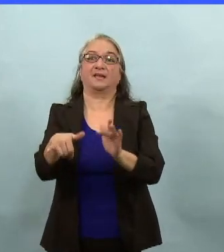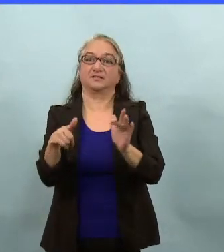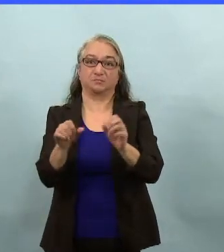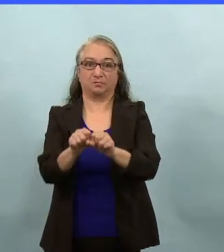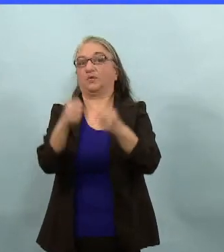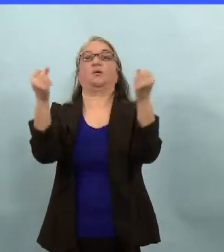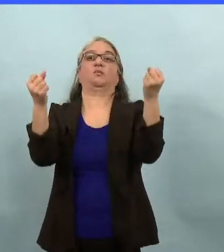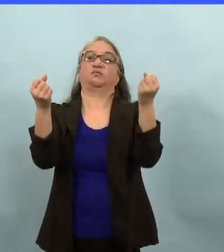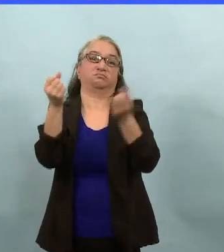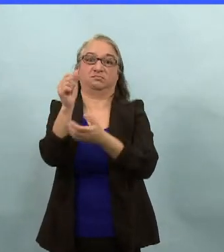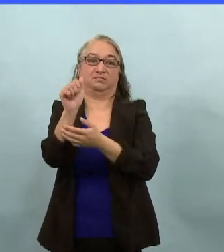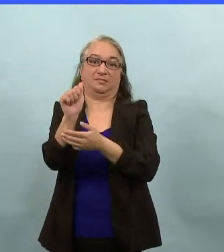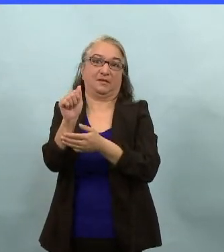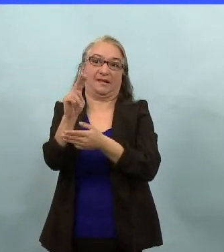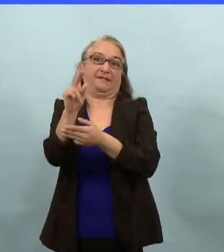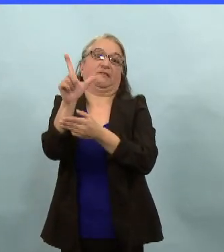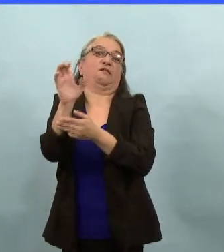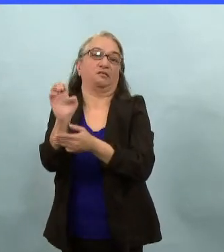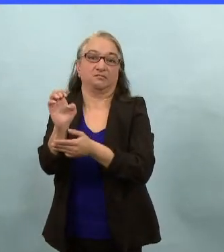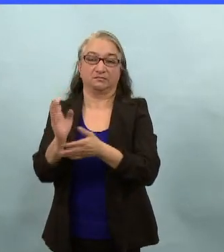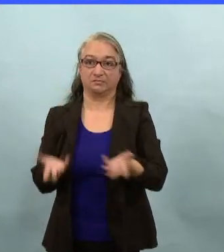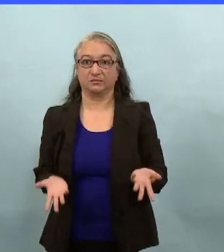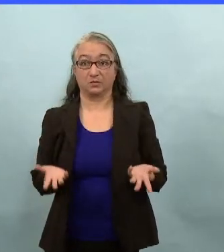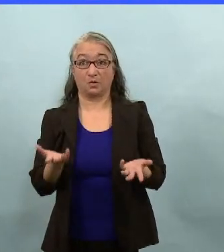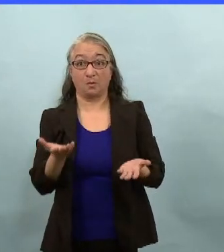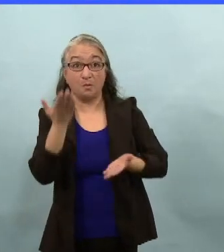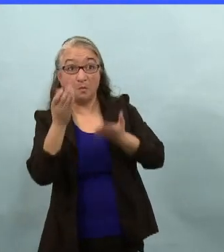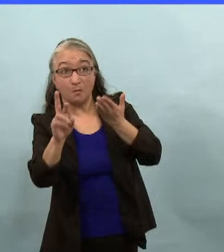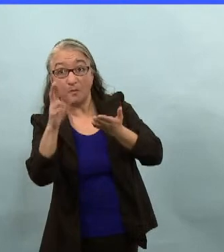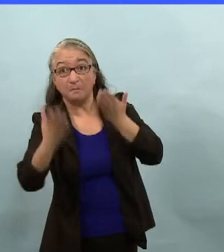know that perhaps they had covered and they were elderly and they lost their balance and